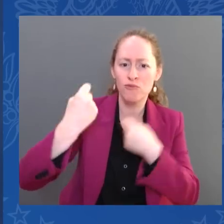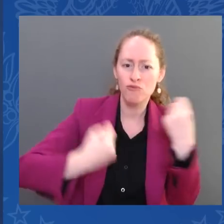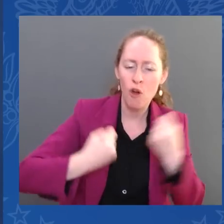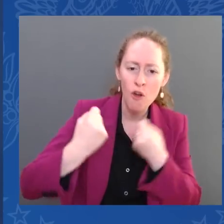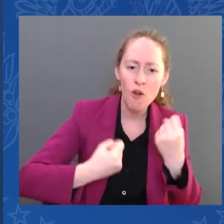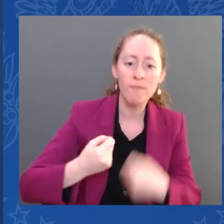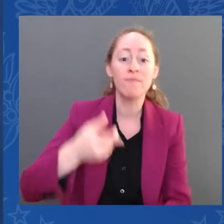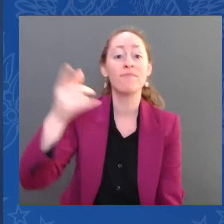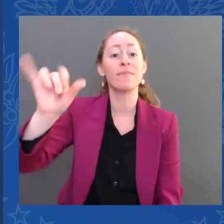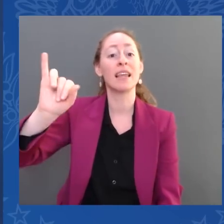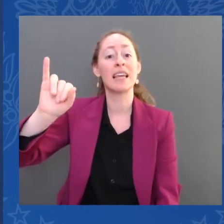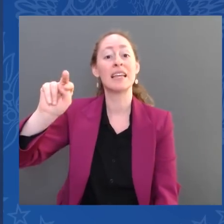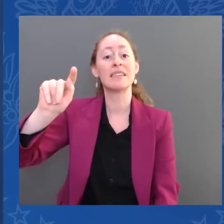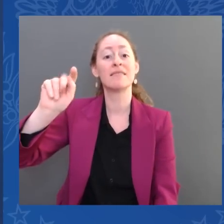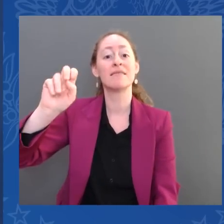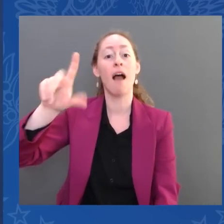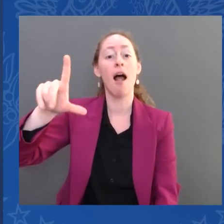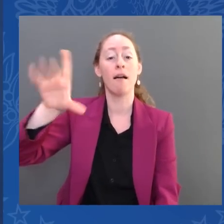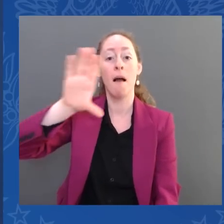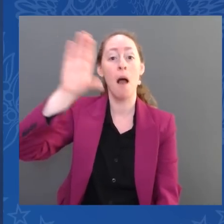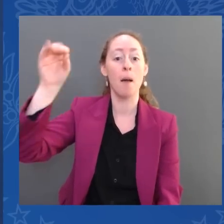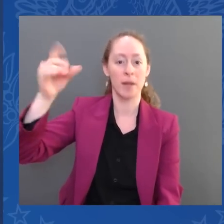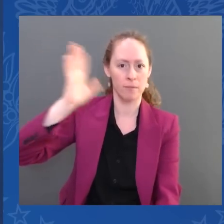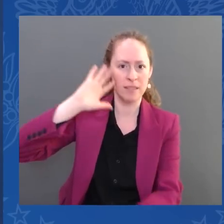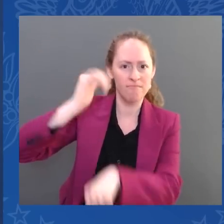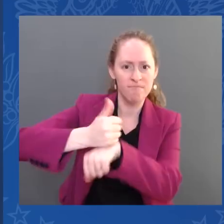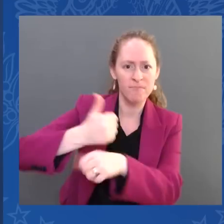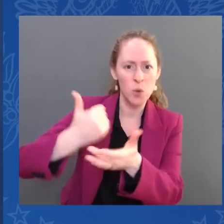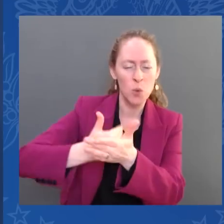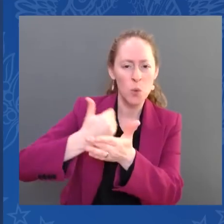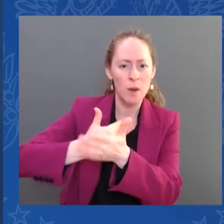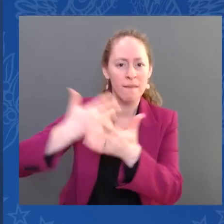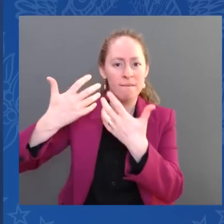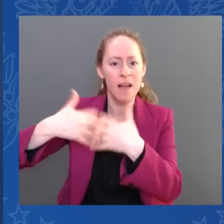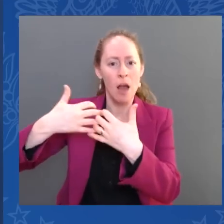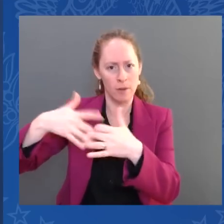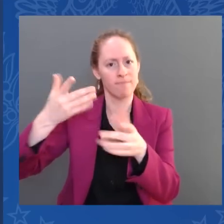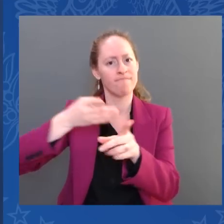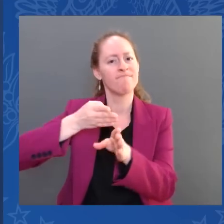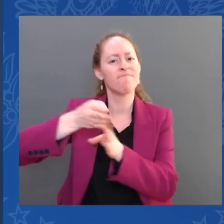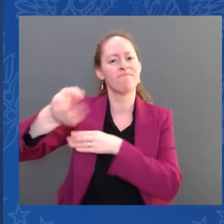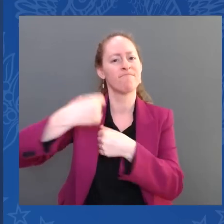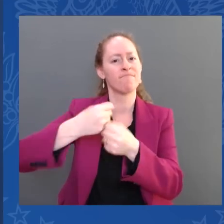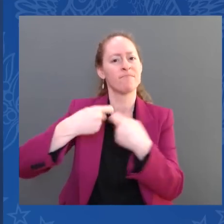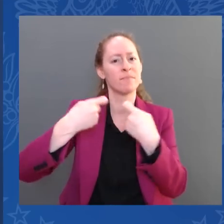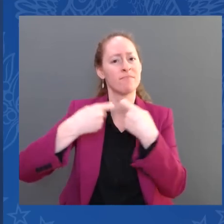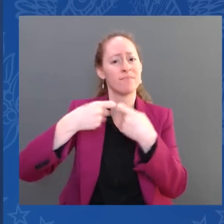So, you know, lots of luck on his trip to the Moon. I mean, I don't -- I mean, you know. The Press: Mr. President --